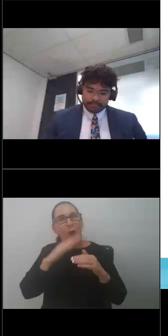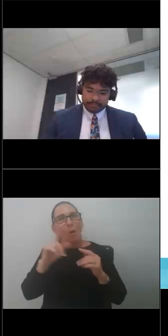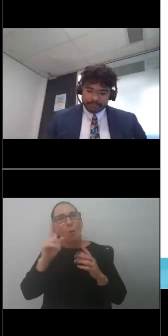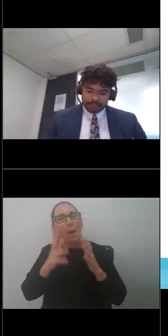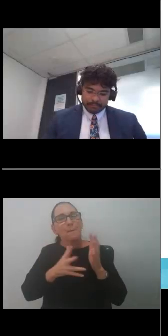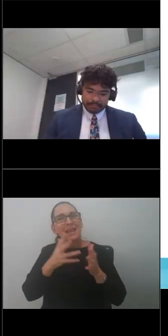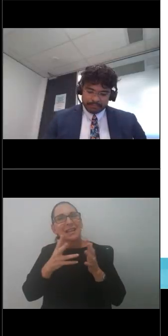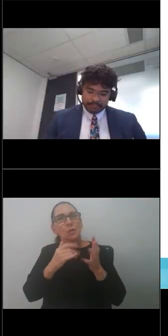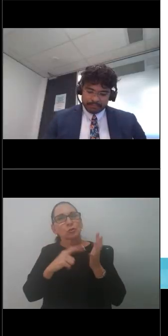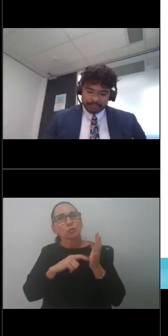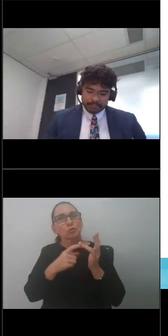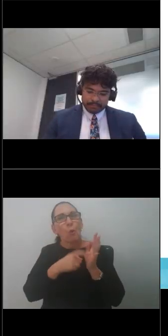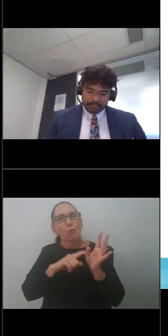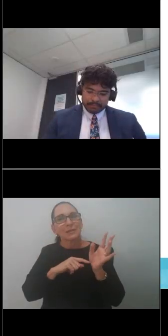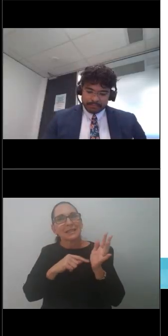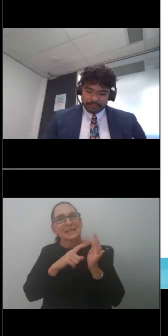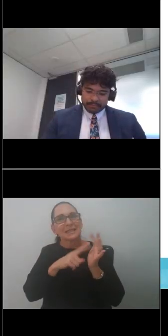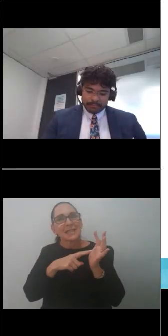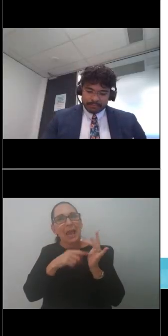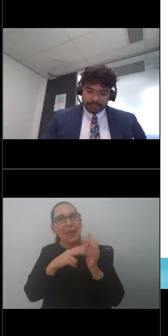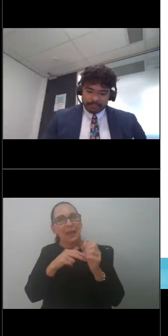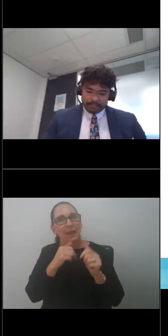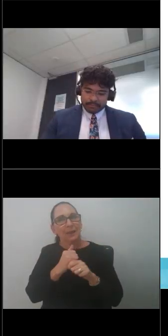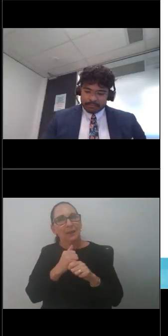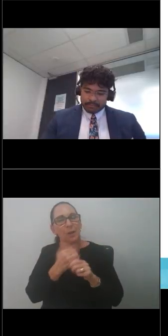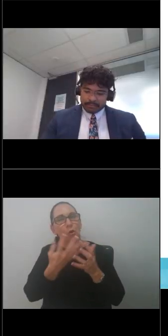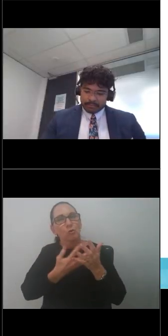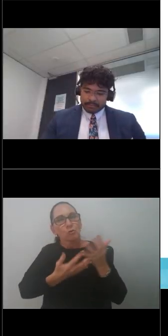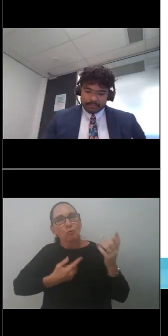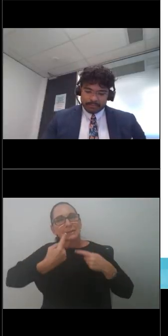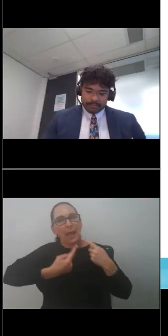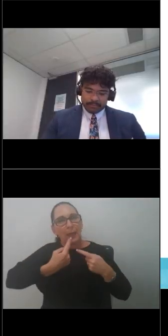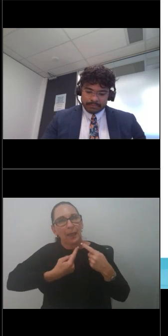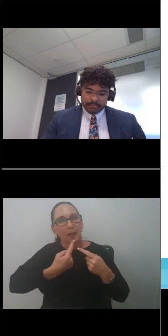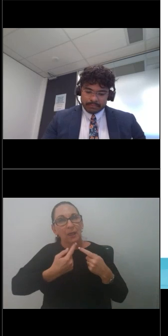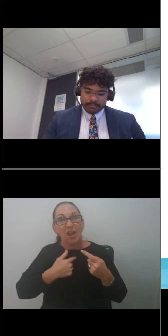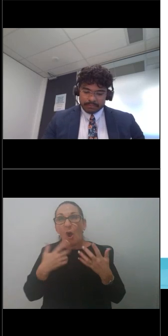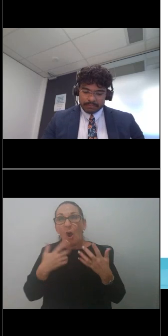but I actually find when I do information sessions when people come up and ask me questions I